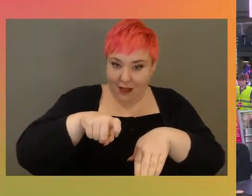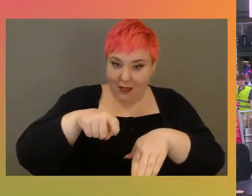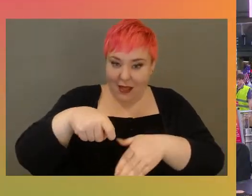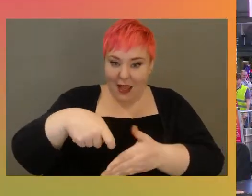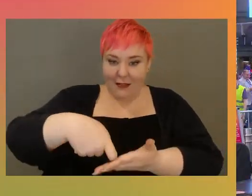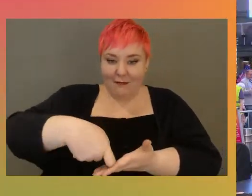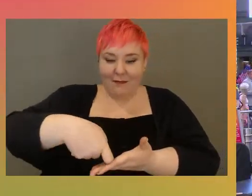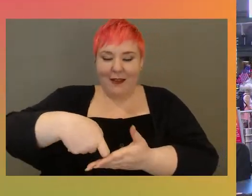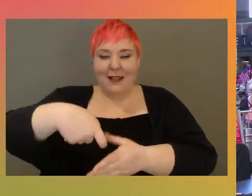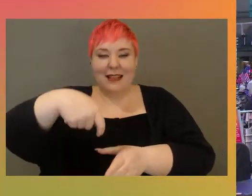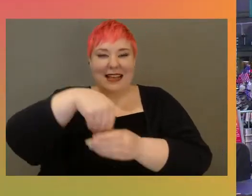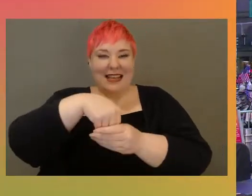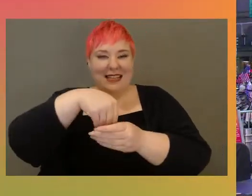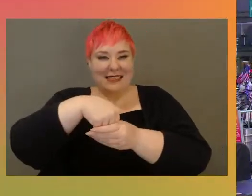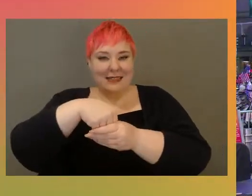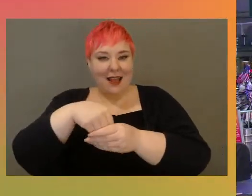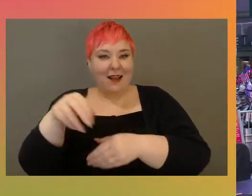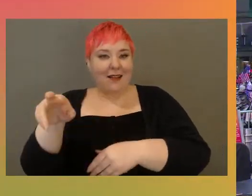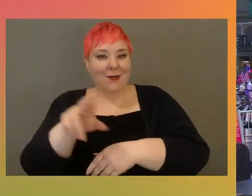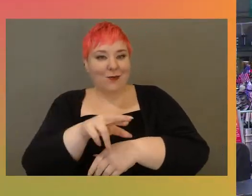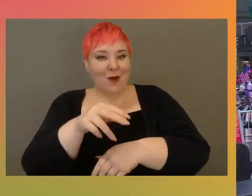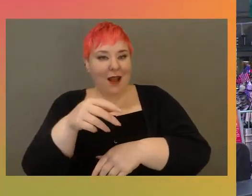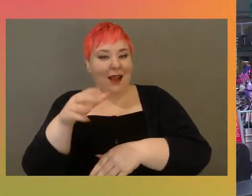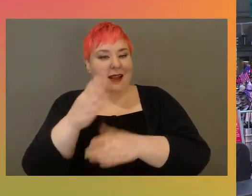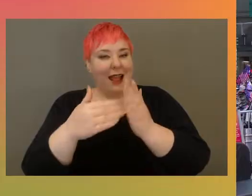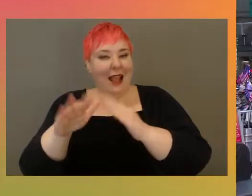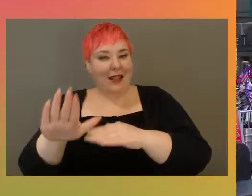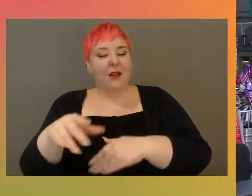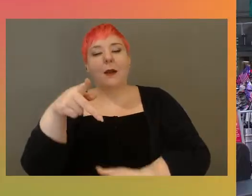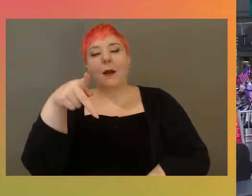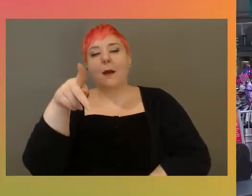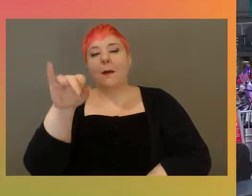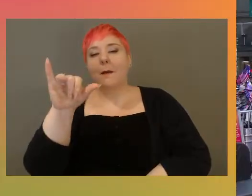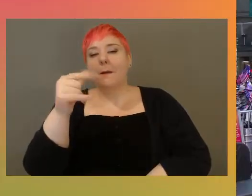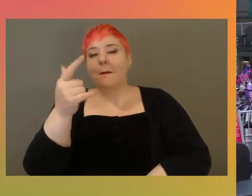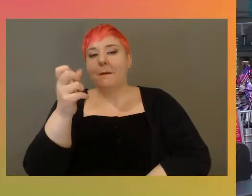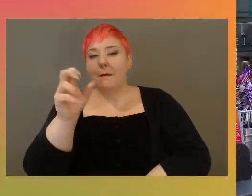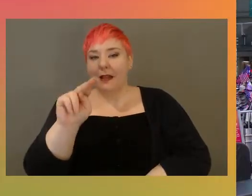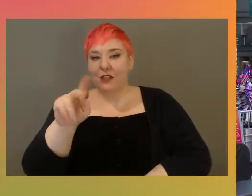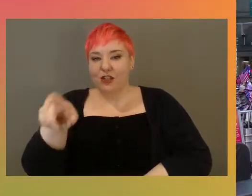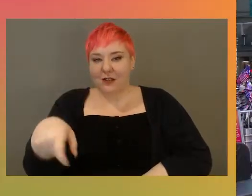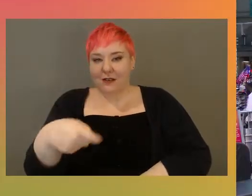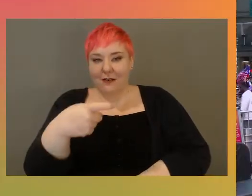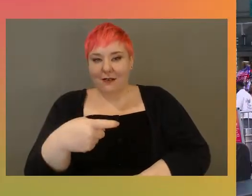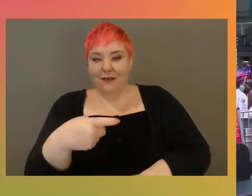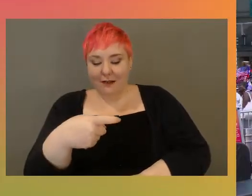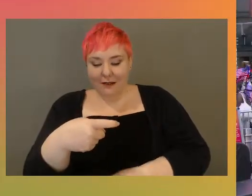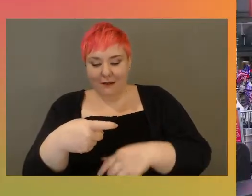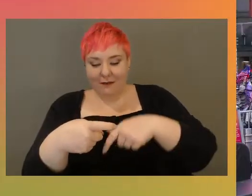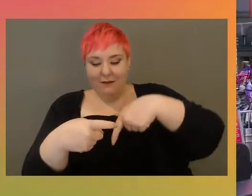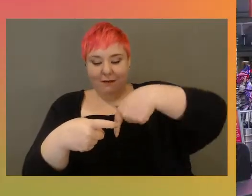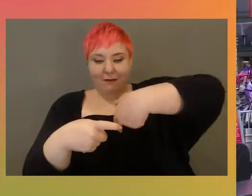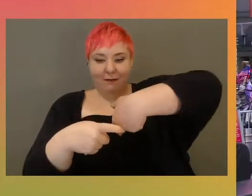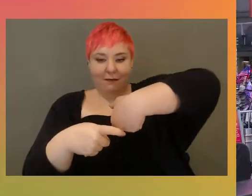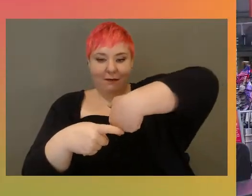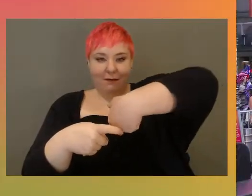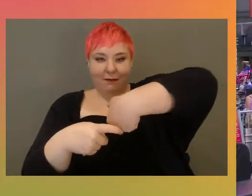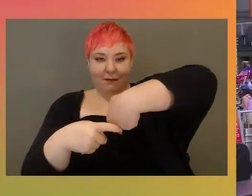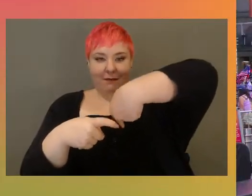NOSE, MAKE YOUR BACK IS AROUND AS YOU CAN, AND THEN SET THE